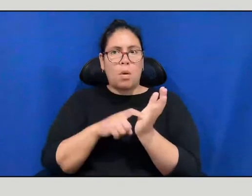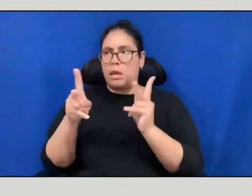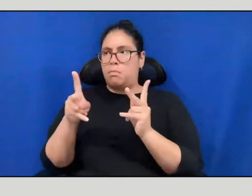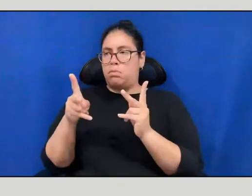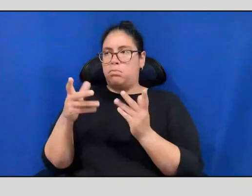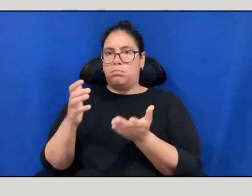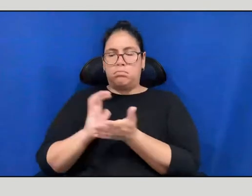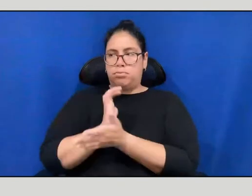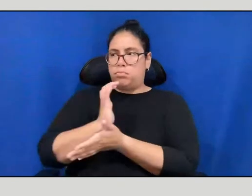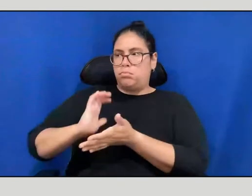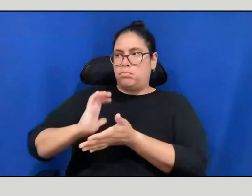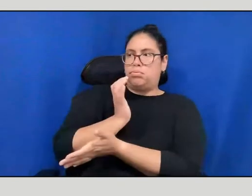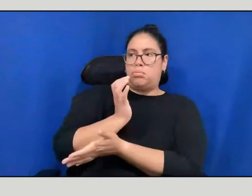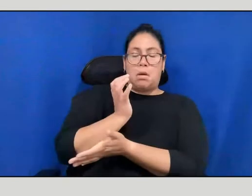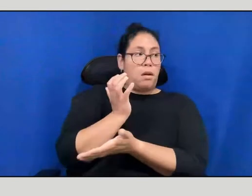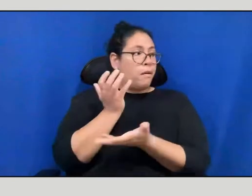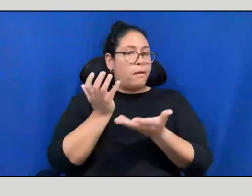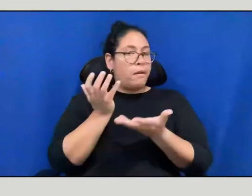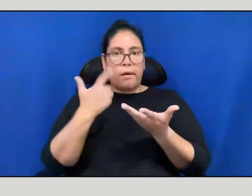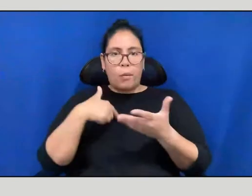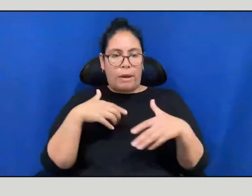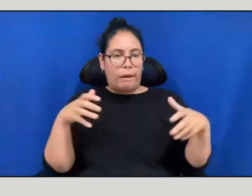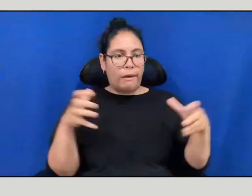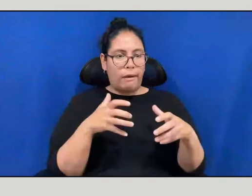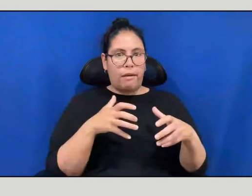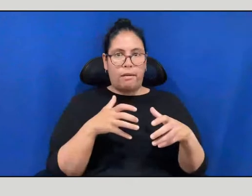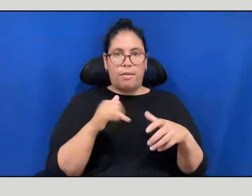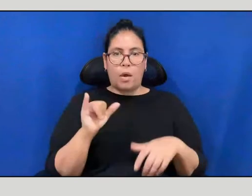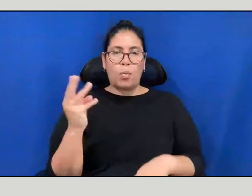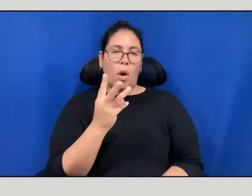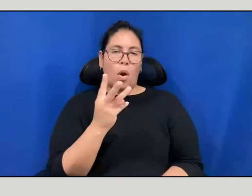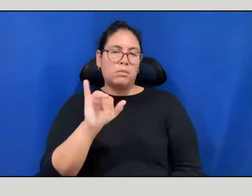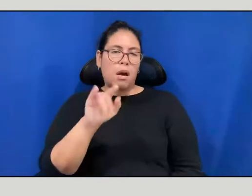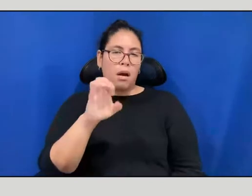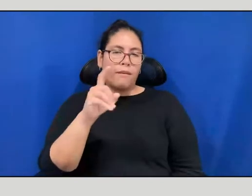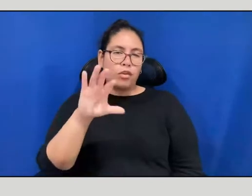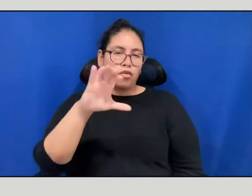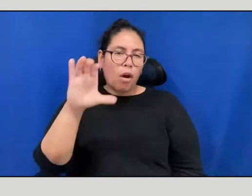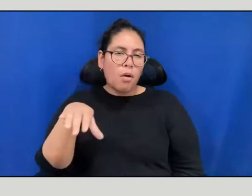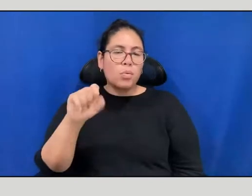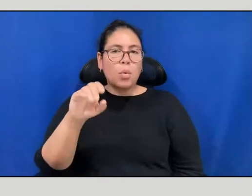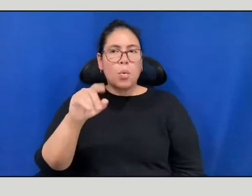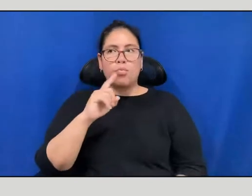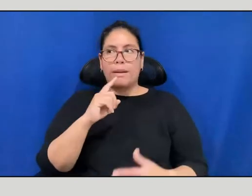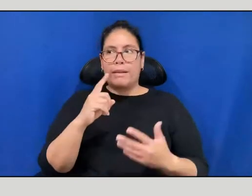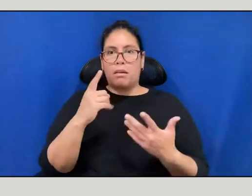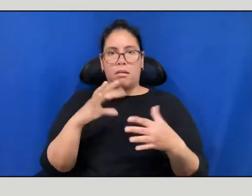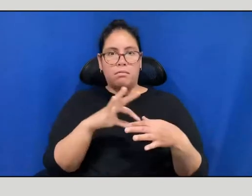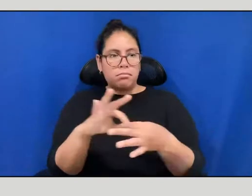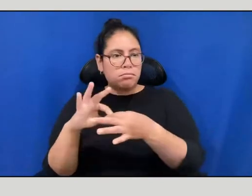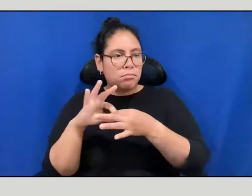and so that feeling of communityness and of being connected and of trying to build something together.